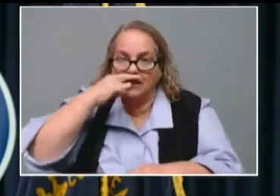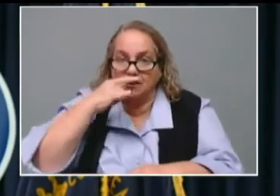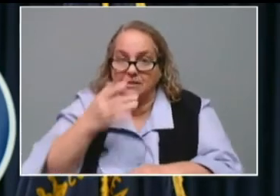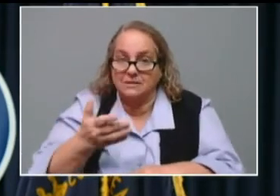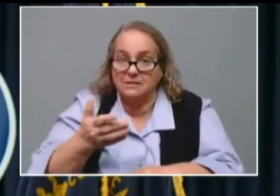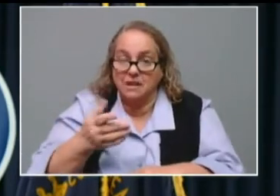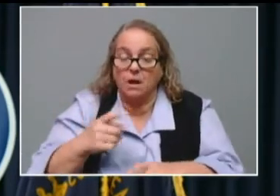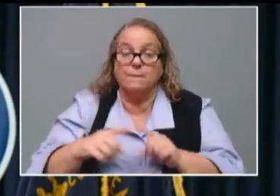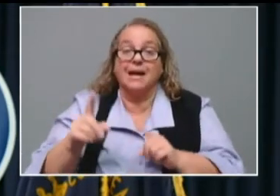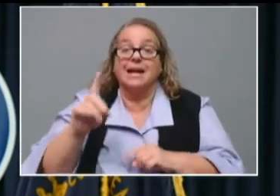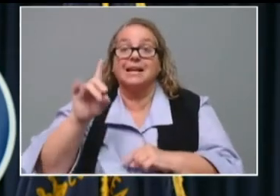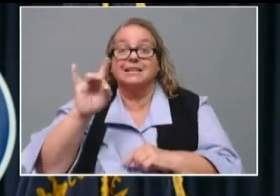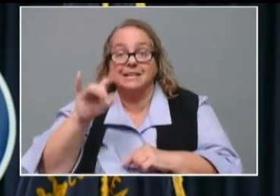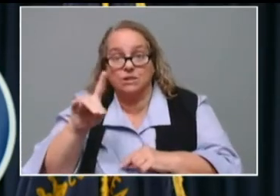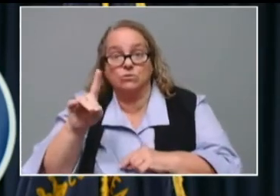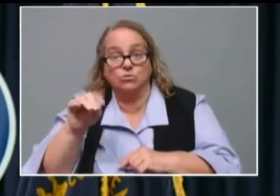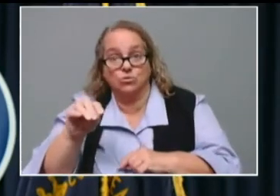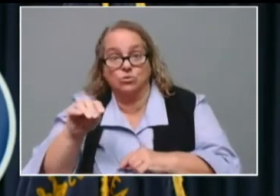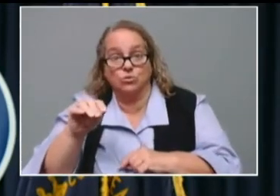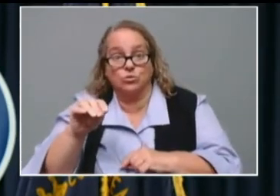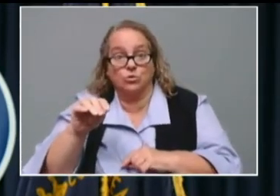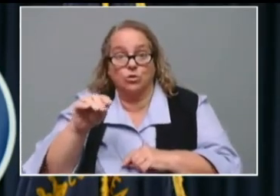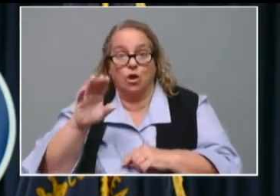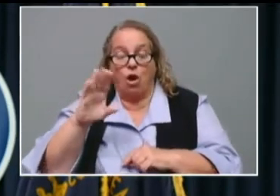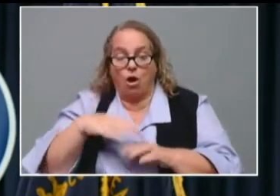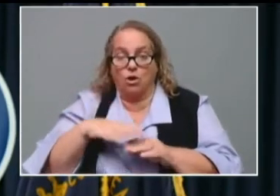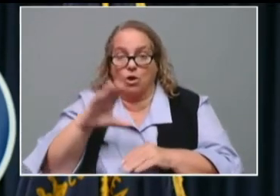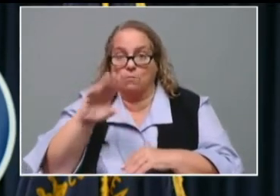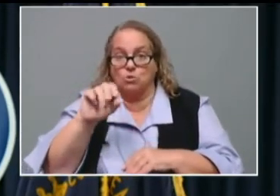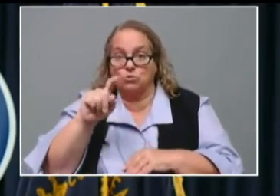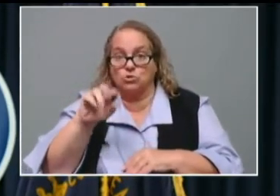better on on the booster side. And you saw what happened there. We have some